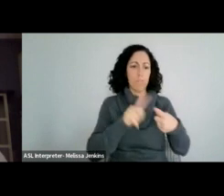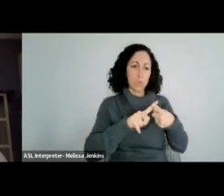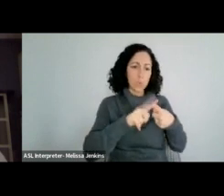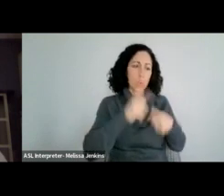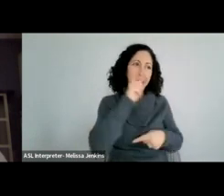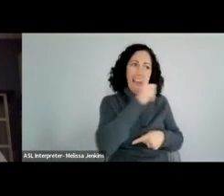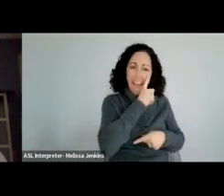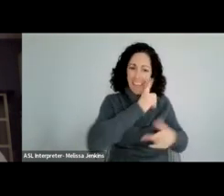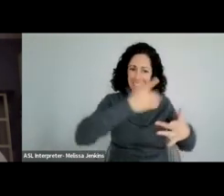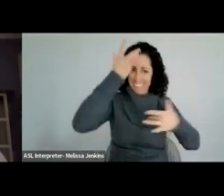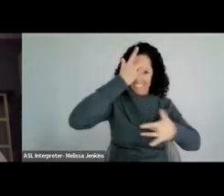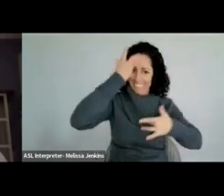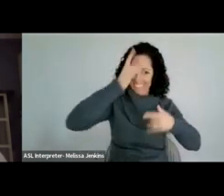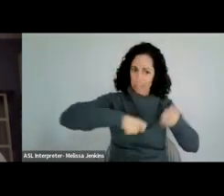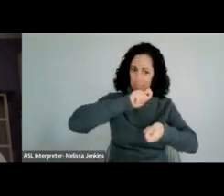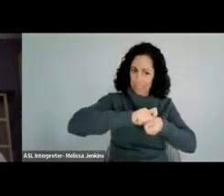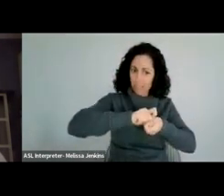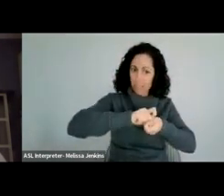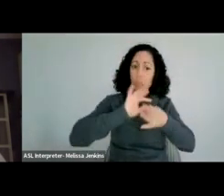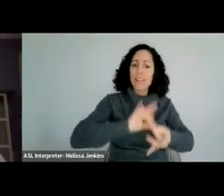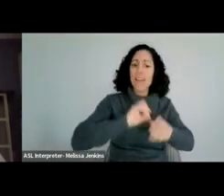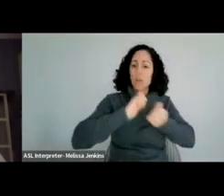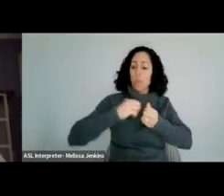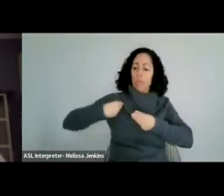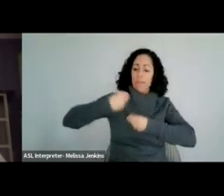Since 2017, we have seen ProQR